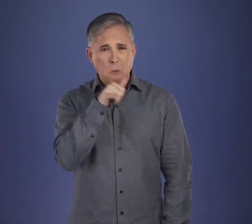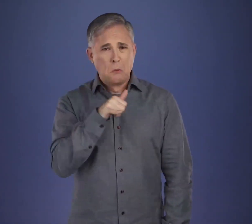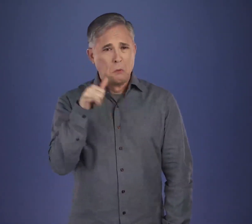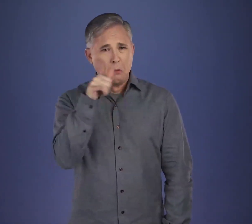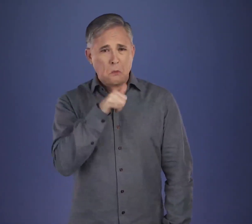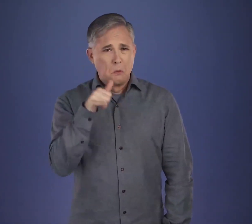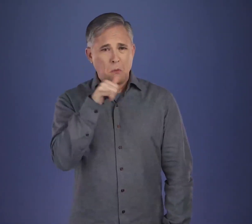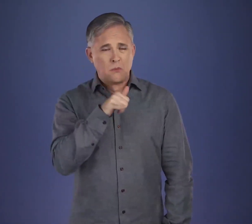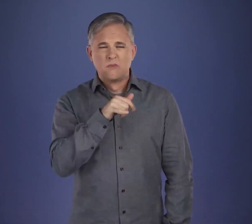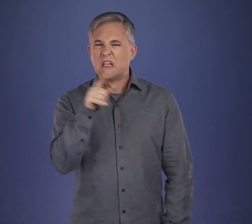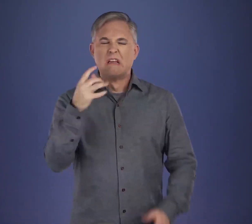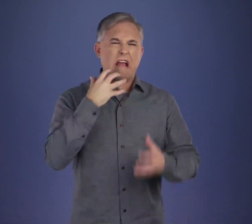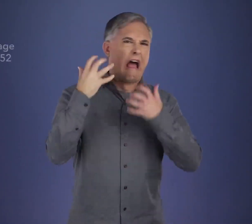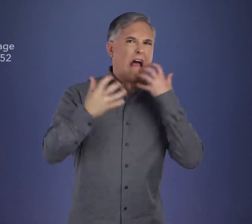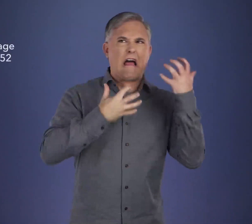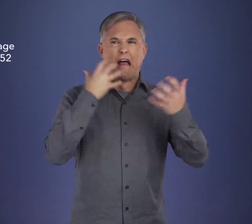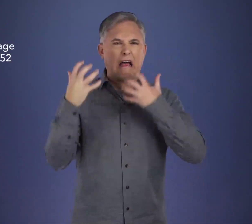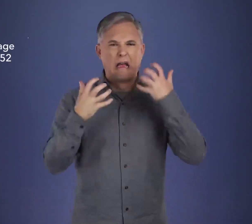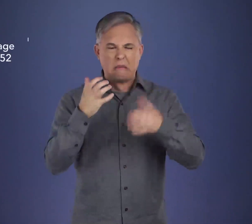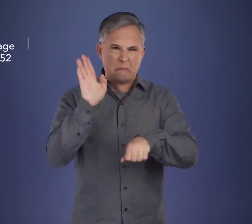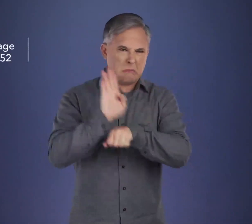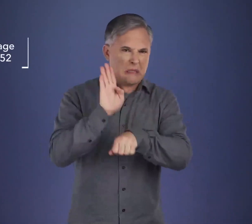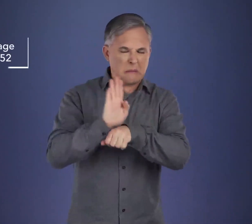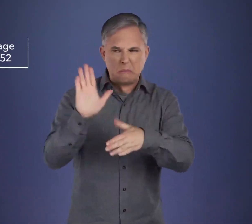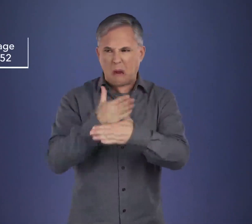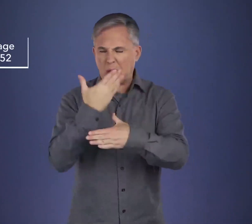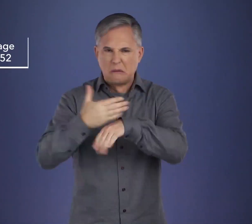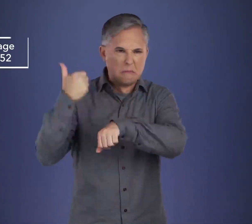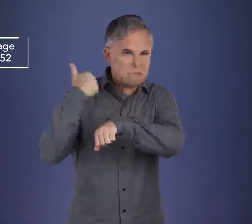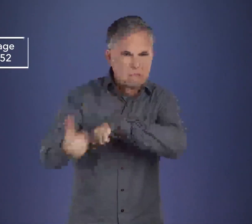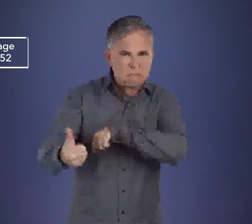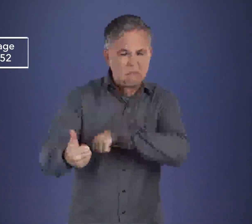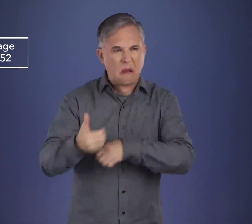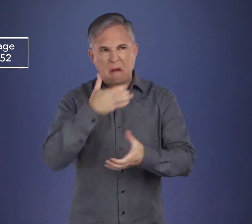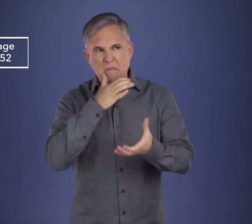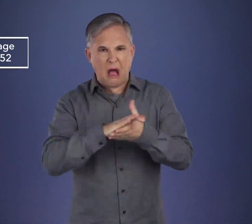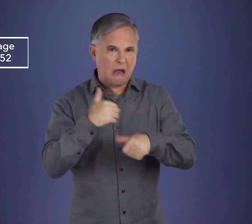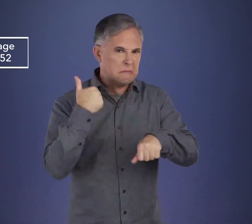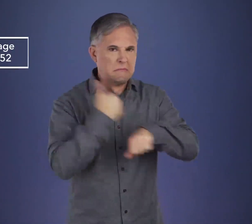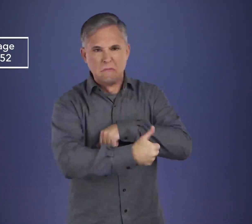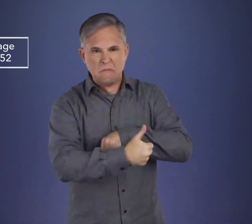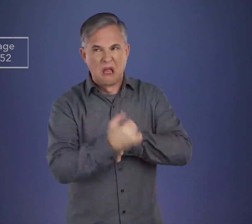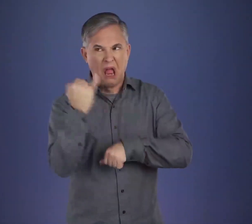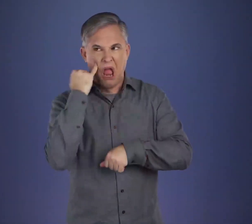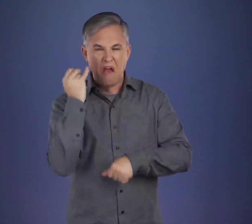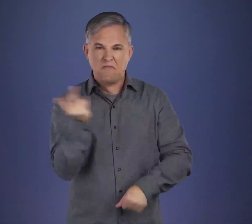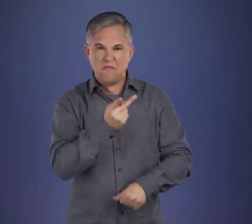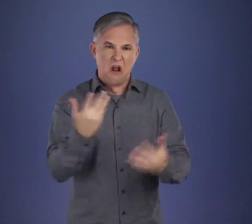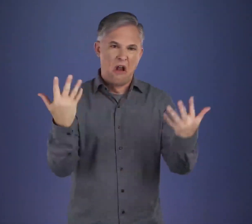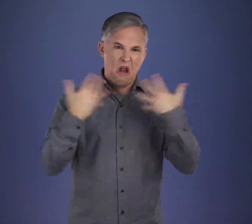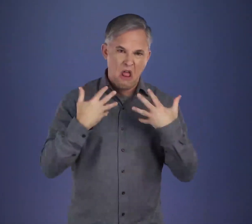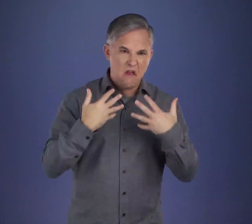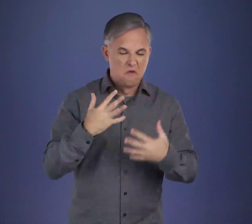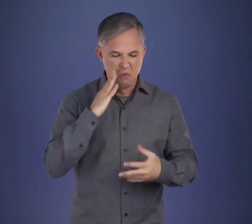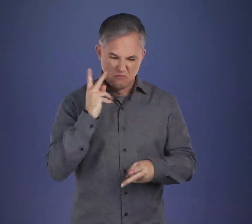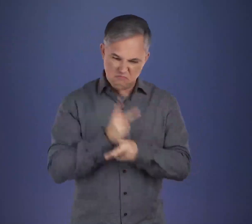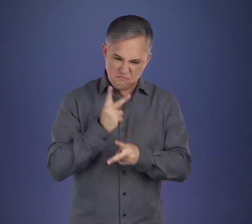He shouts that if his partner would treat him better, and his wife would leave him alone, he’d soon solve his alcohol problem.